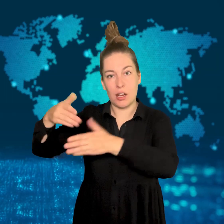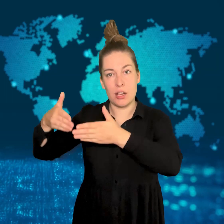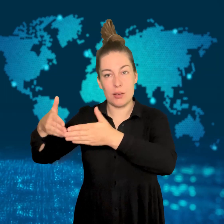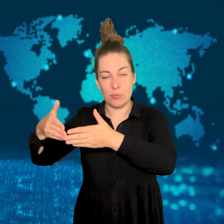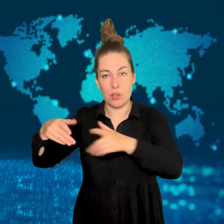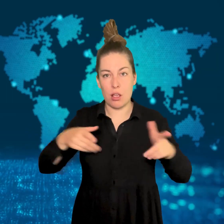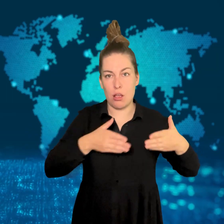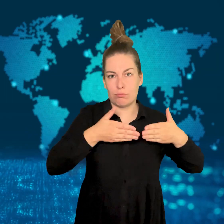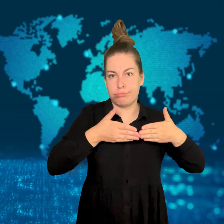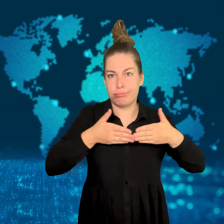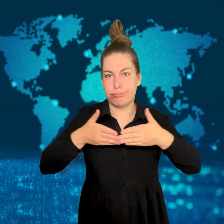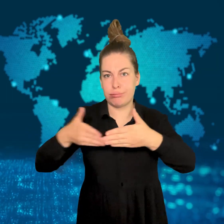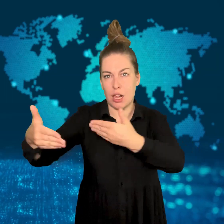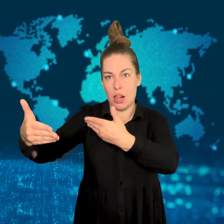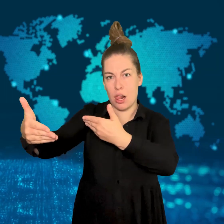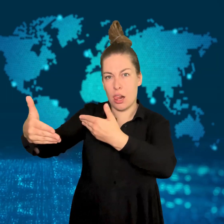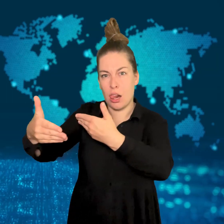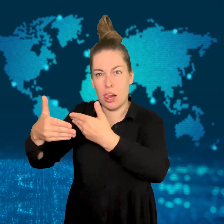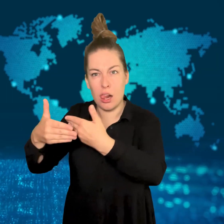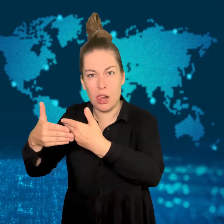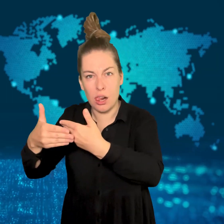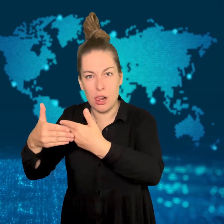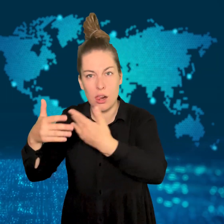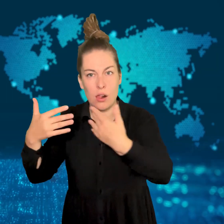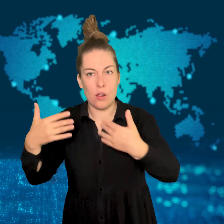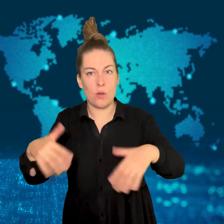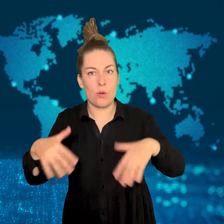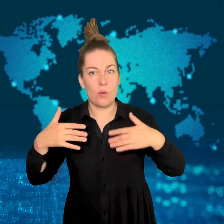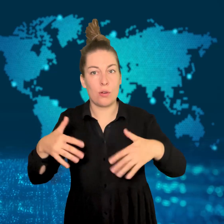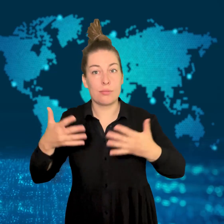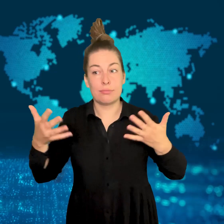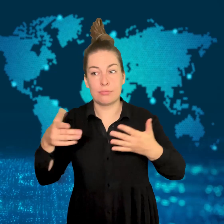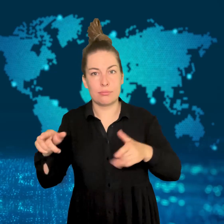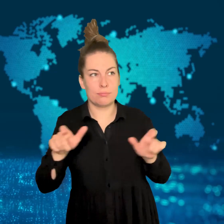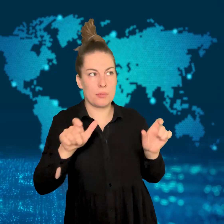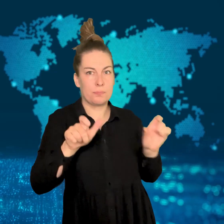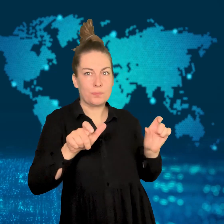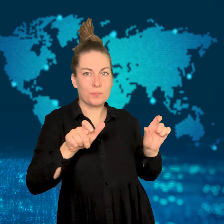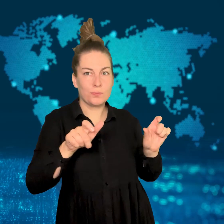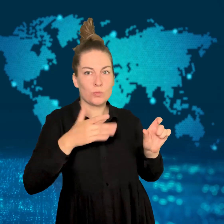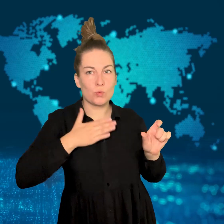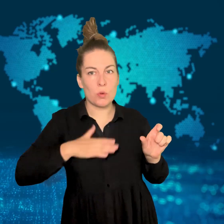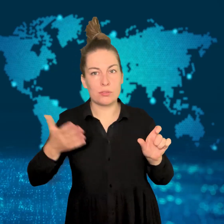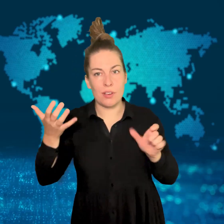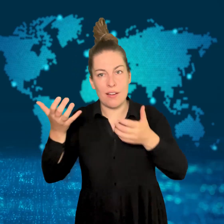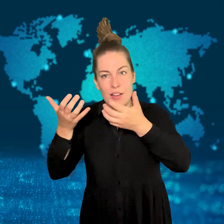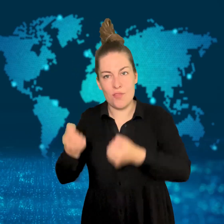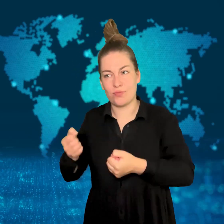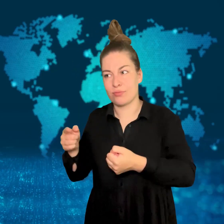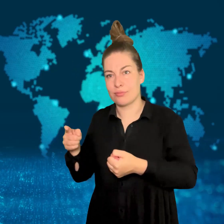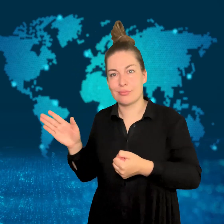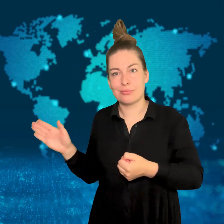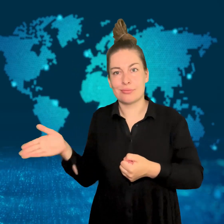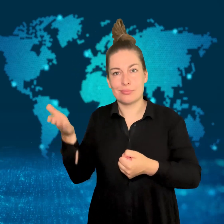The Coast Guard ship then moved dangerously close to